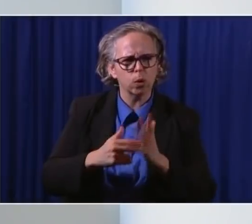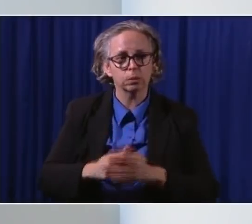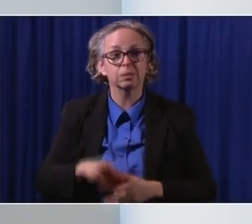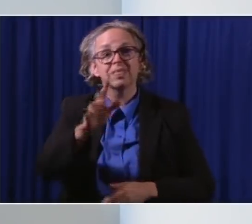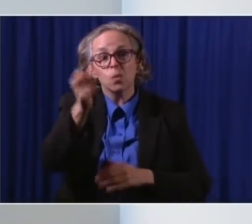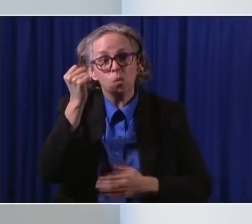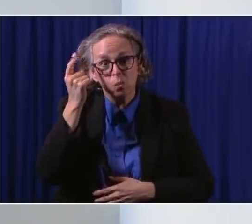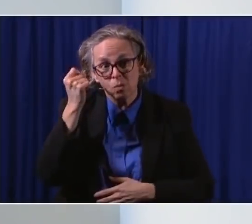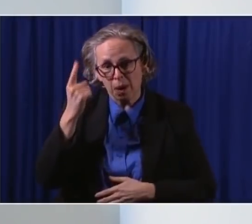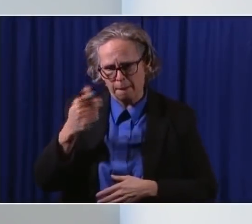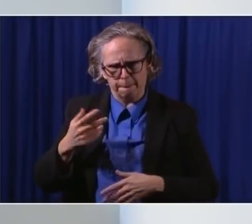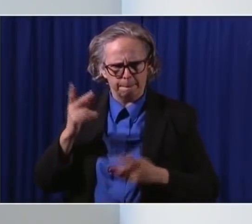CORONAVIRUS WEBSITE WILL HAVE THESE RESTRICTIONS.